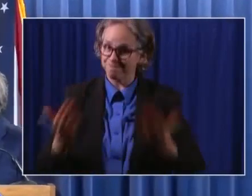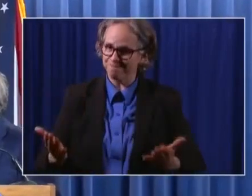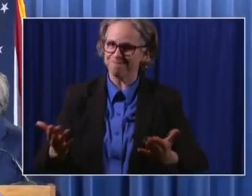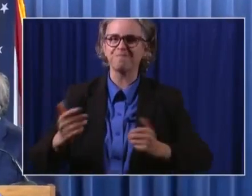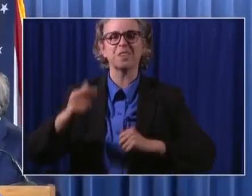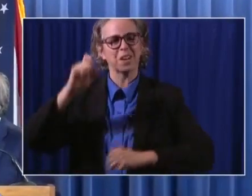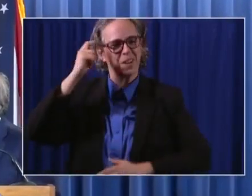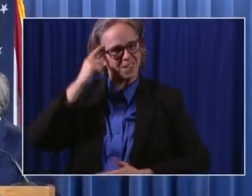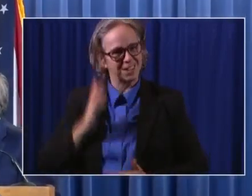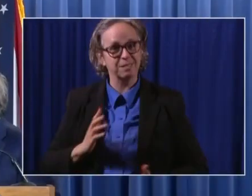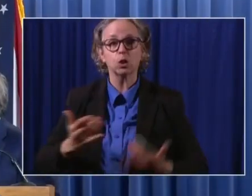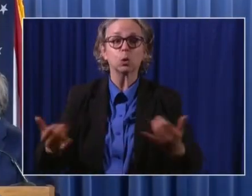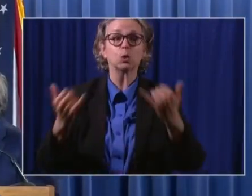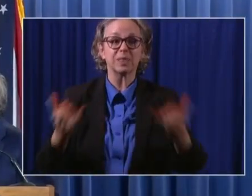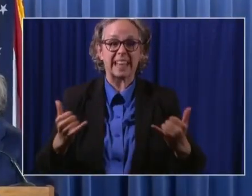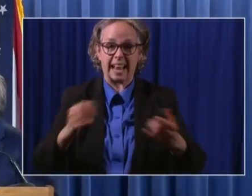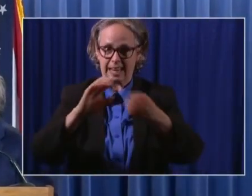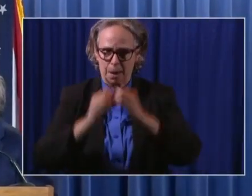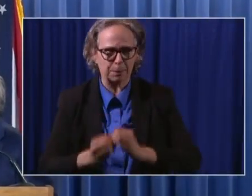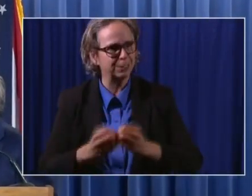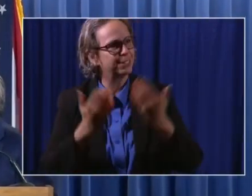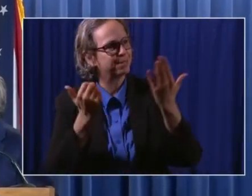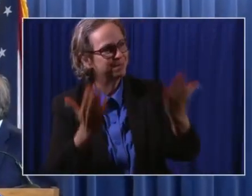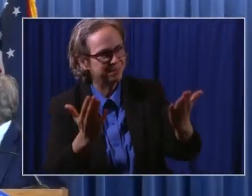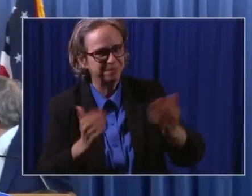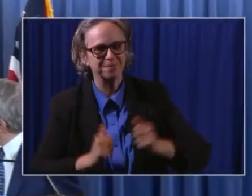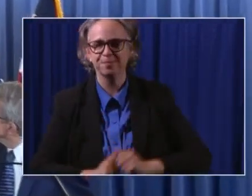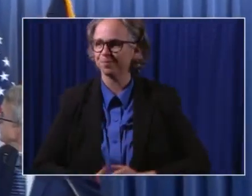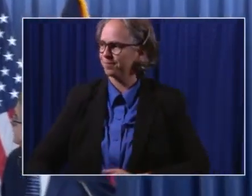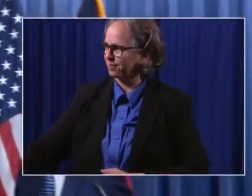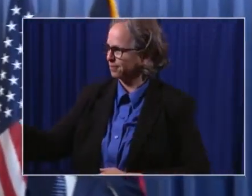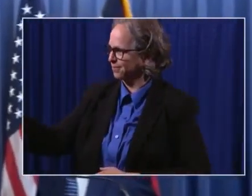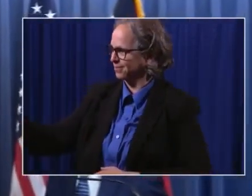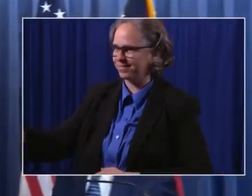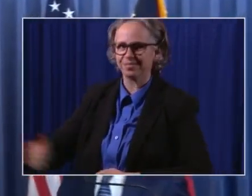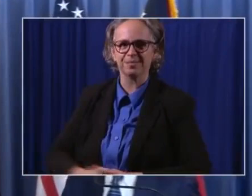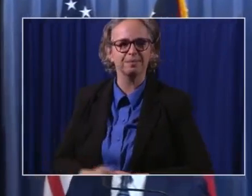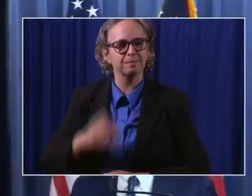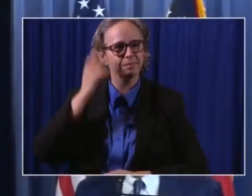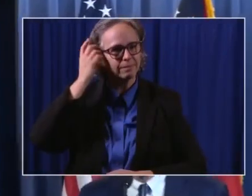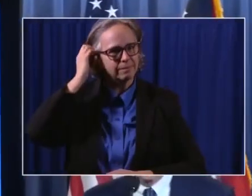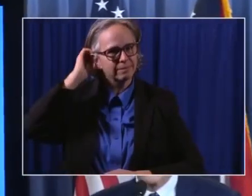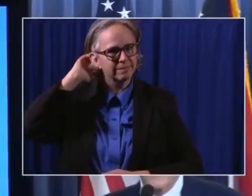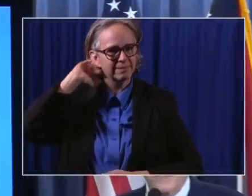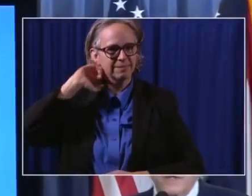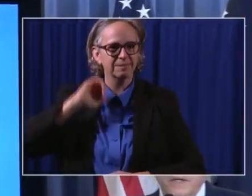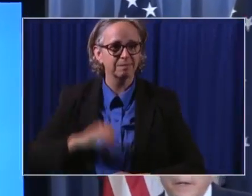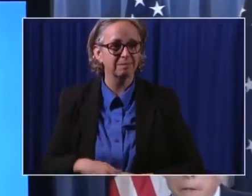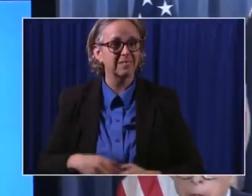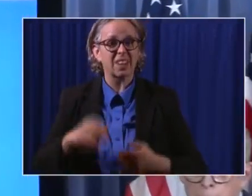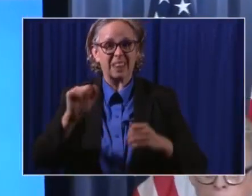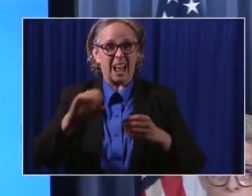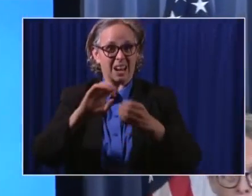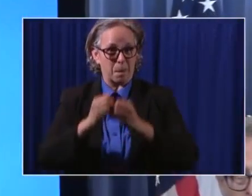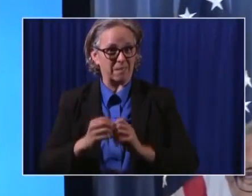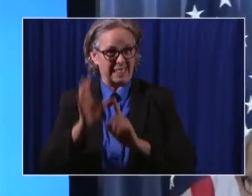MIND I APPRECIATE GOVERNOR ASKING THE LEGISLATURE TO DO THAT AND I JOIN YOU IN ENCOURAGING THEM TO DO SO. SLICK LET'S GO TO TODAY'S DATA.